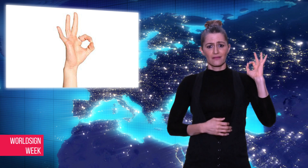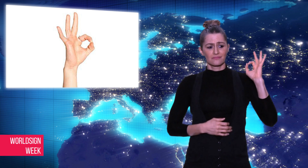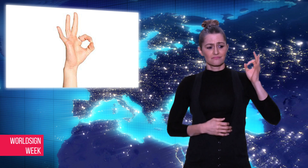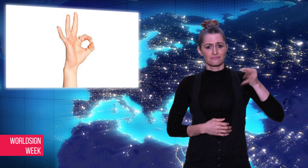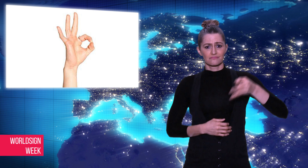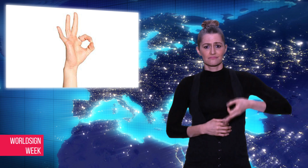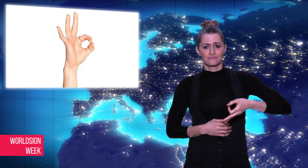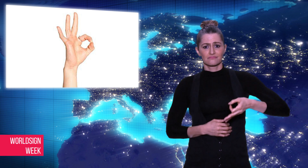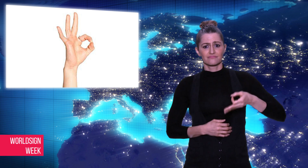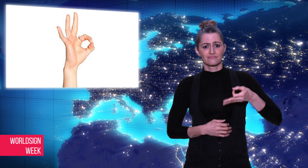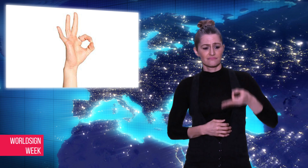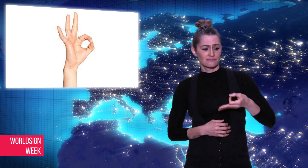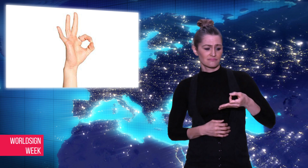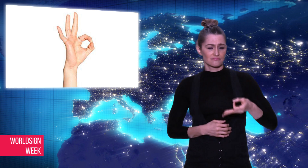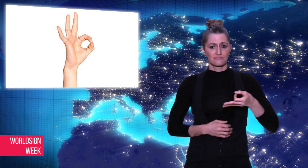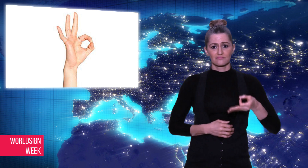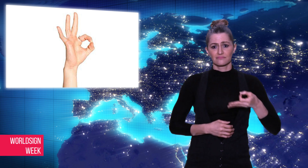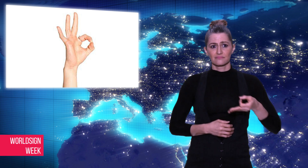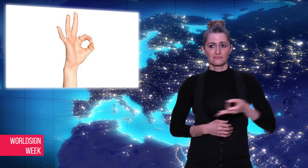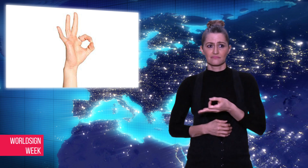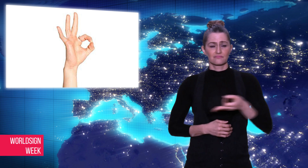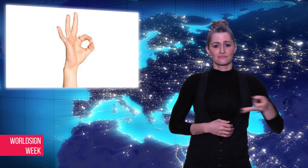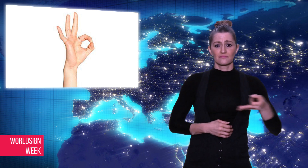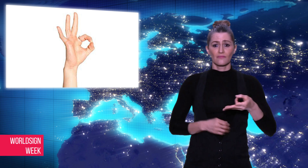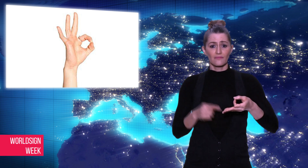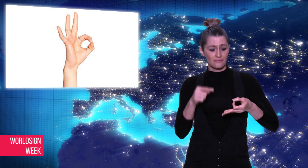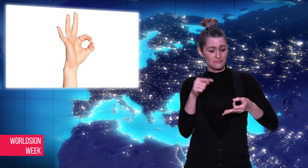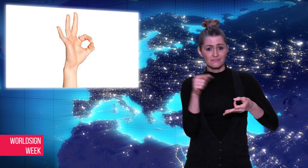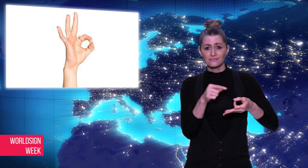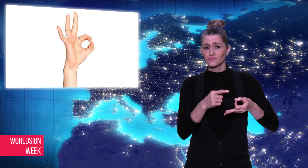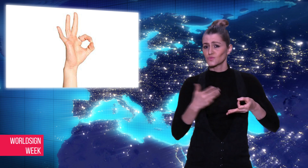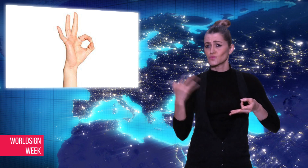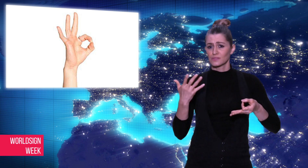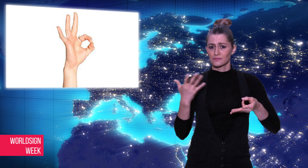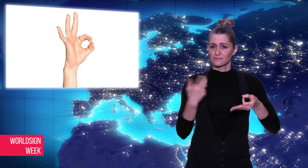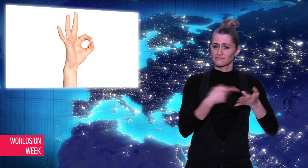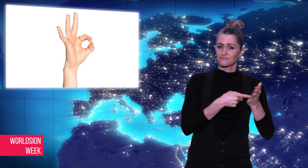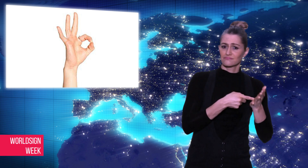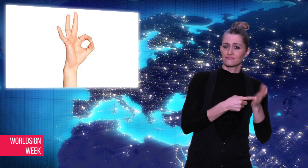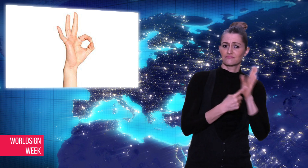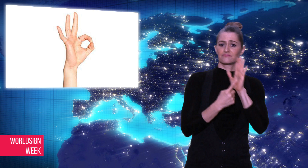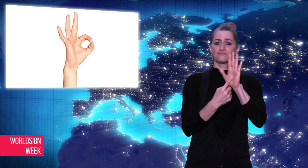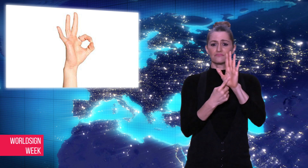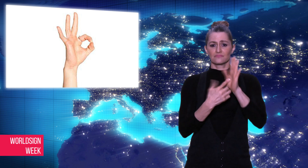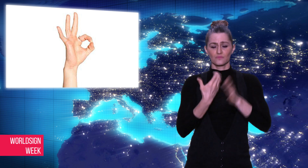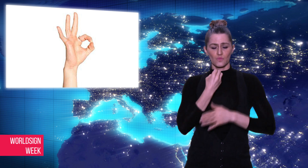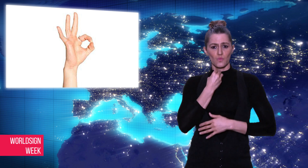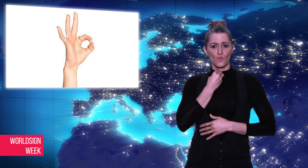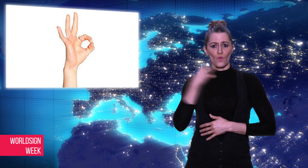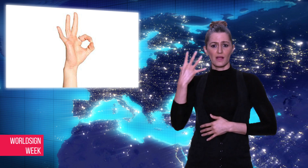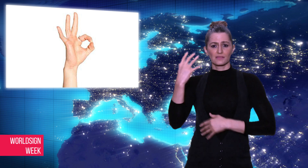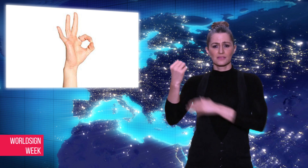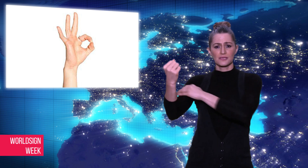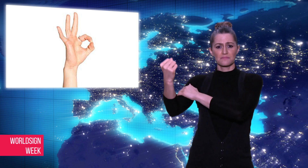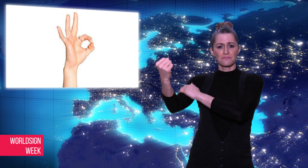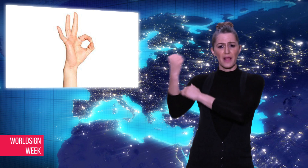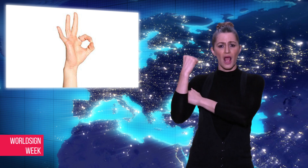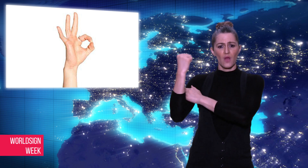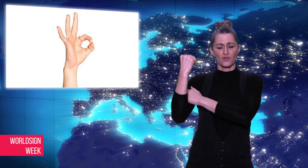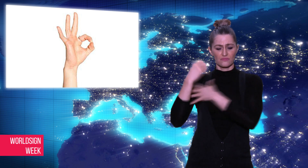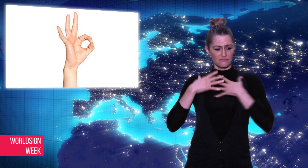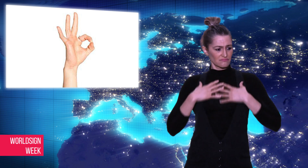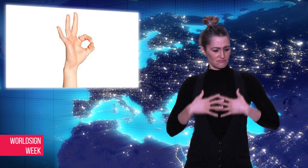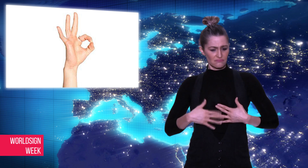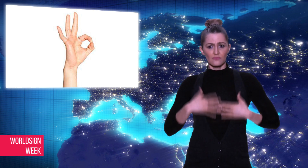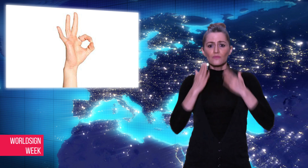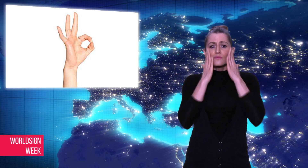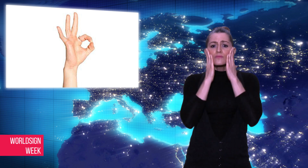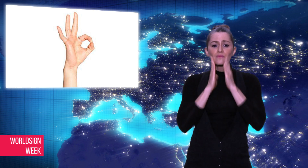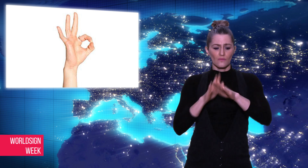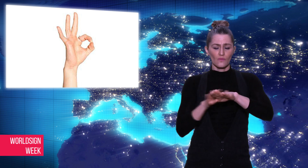supremacist groups who are using this upside-down